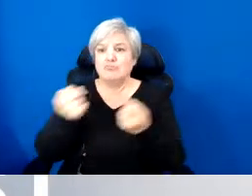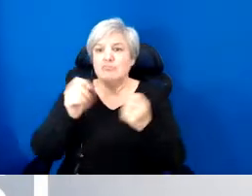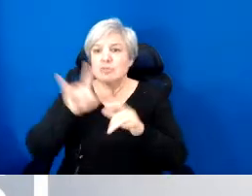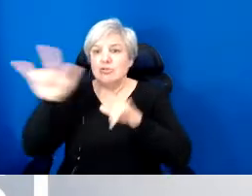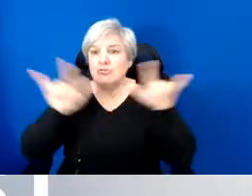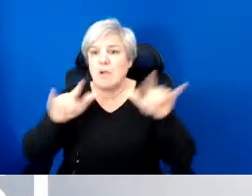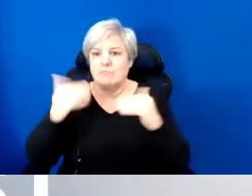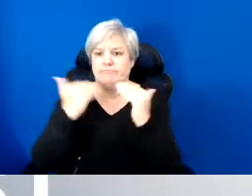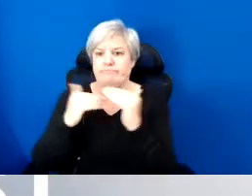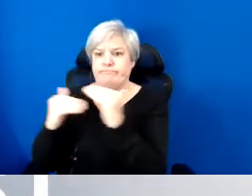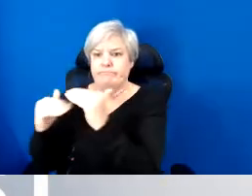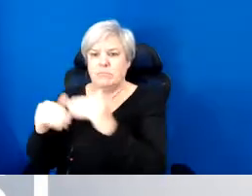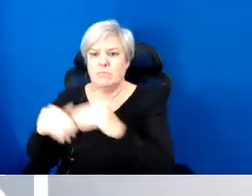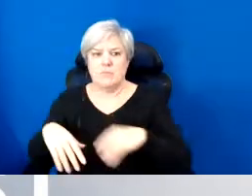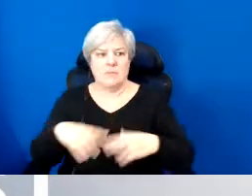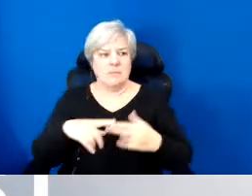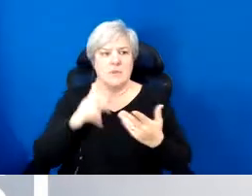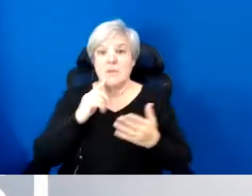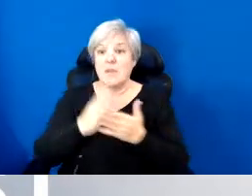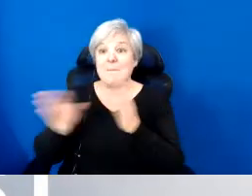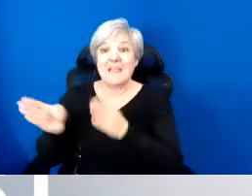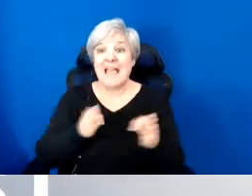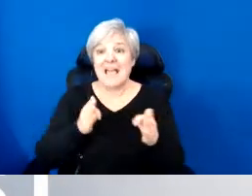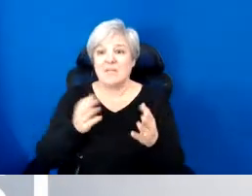and plans that were made suddenly canceled.